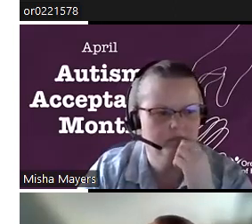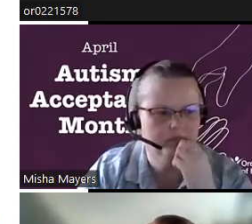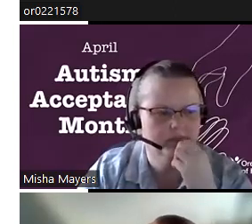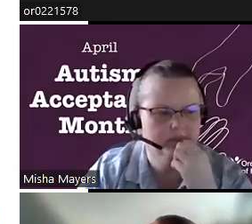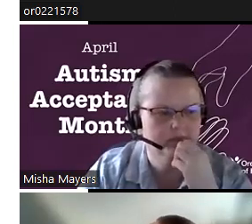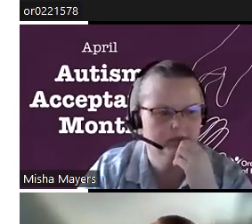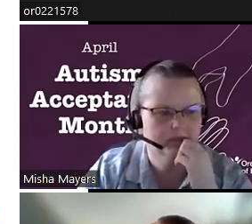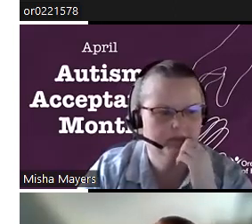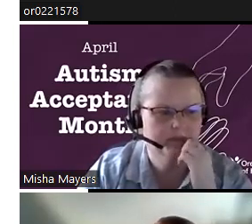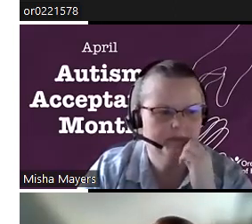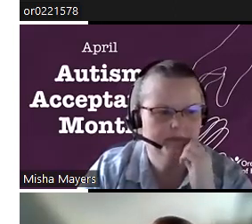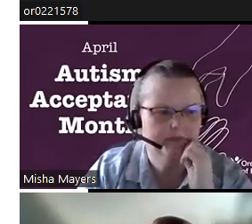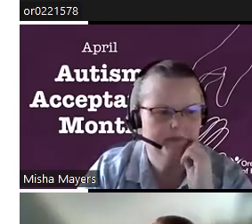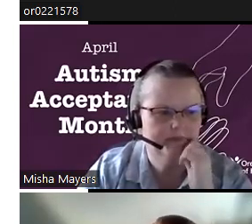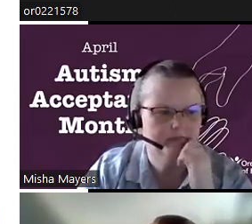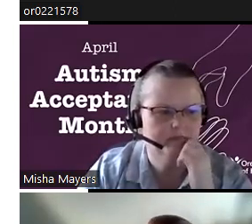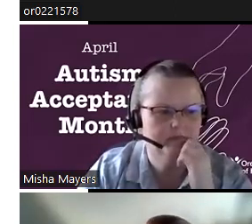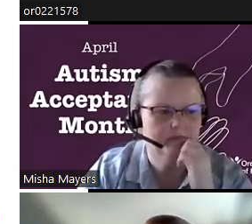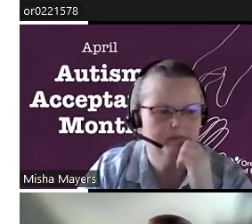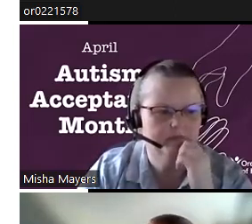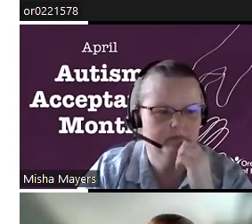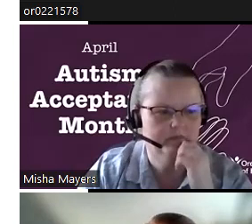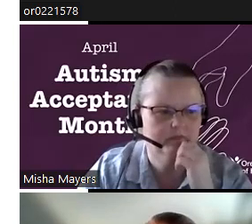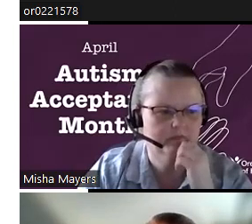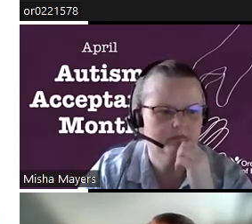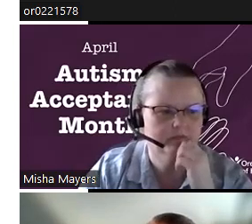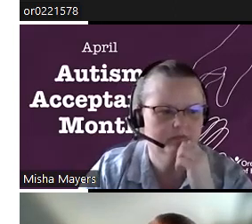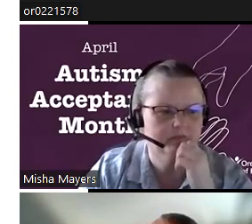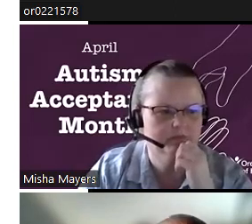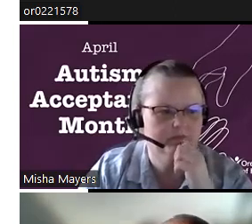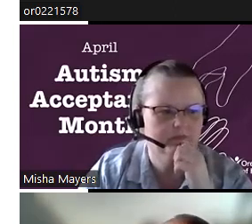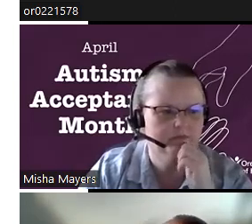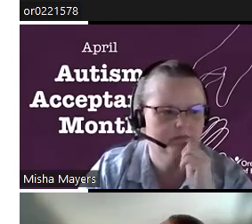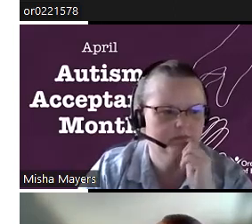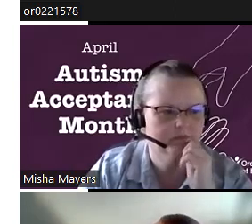SO IT DIDN'T MATTER THAT I HAD A STABLE JOB, I HAD A STABLE WORK SCHEDULE, I HAD, WELL,